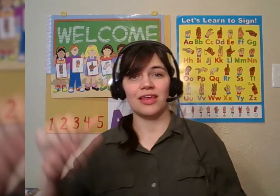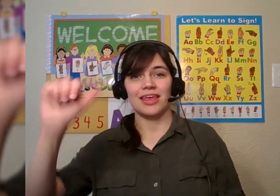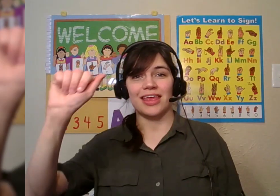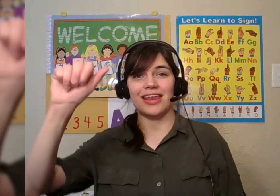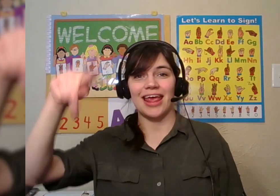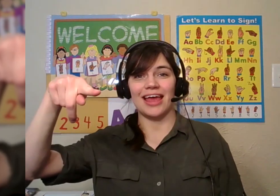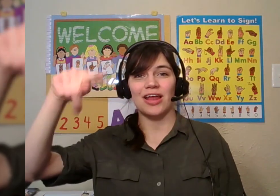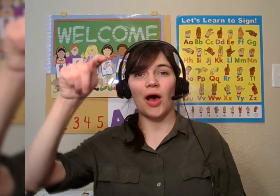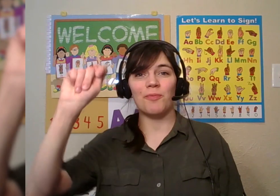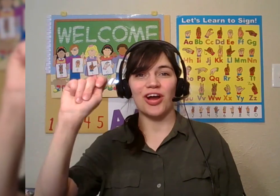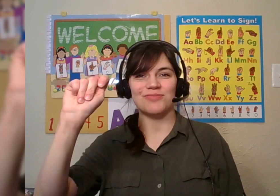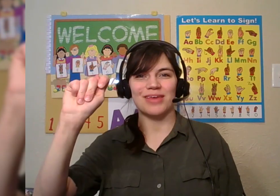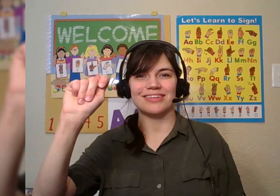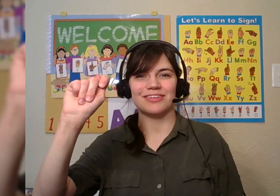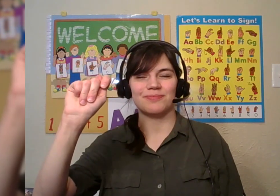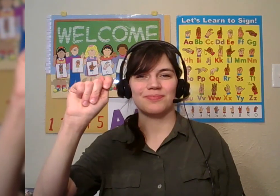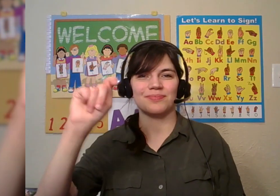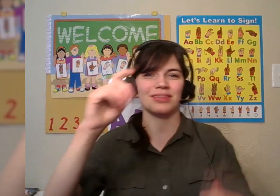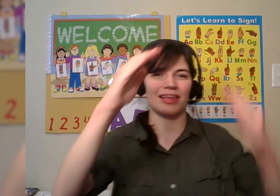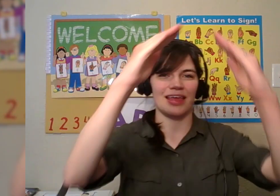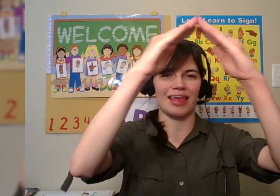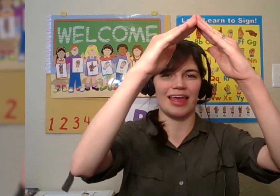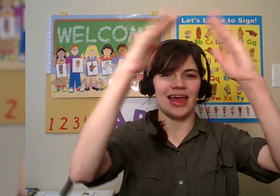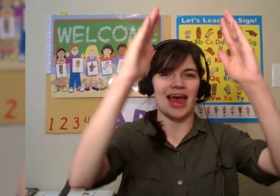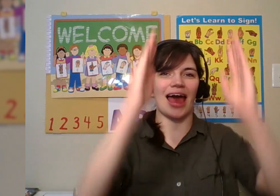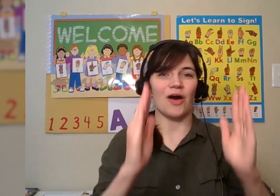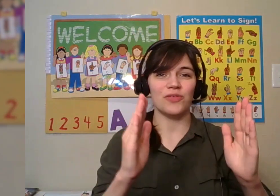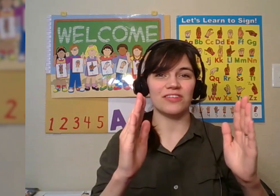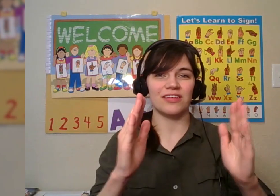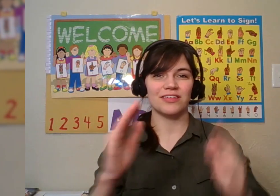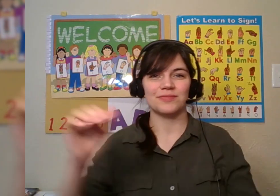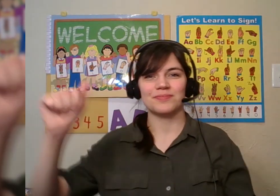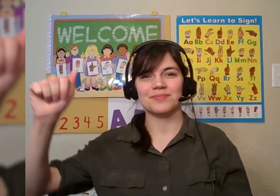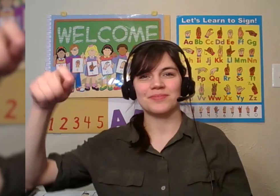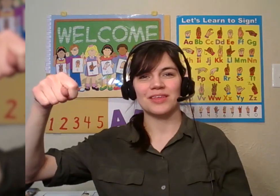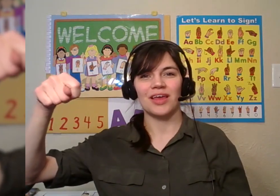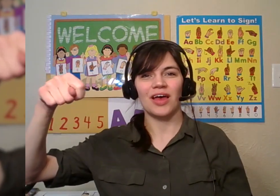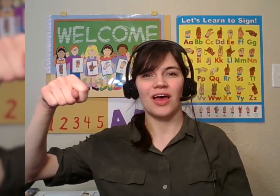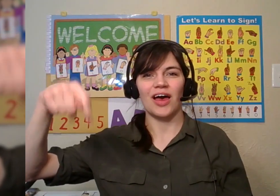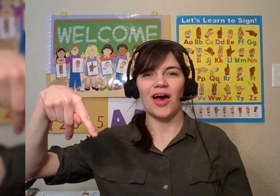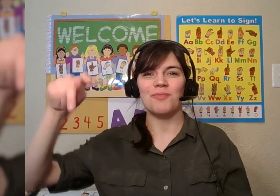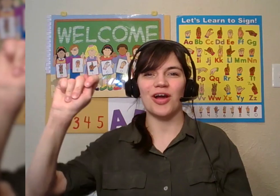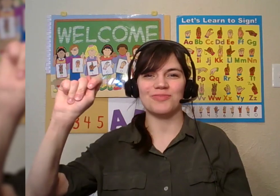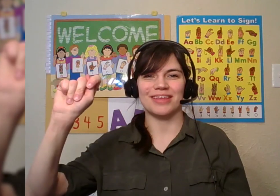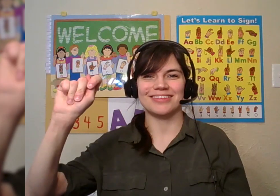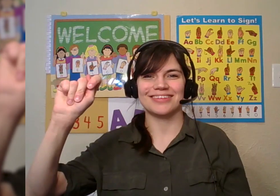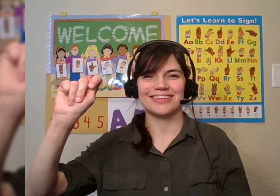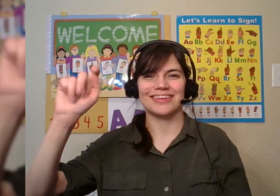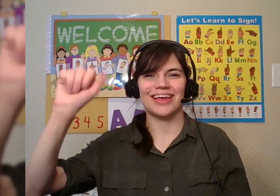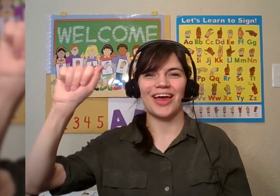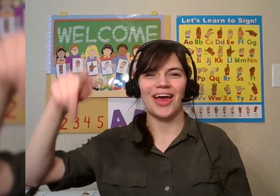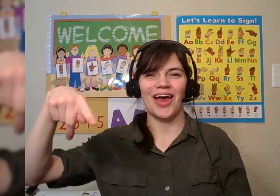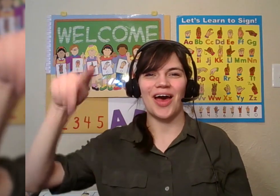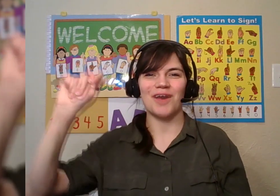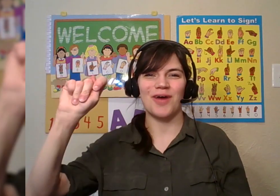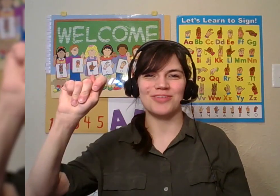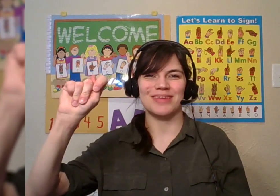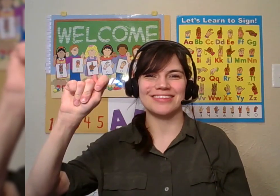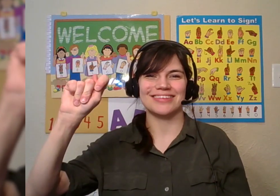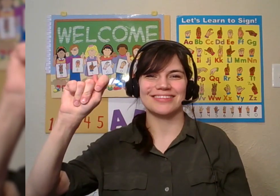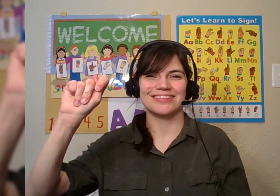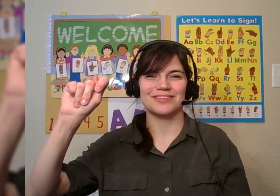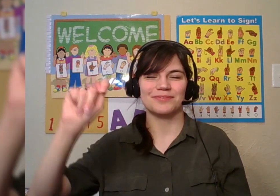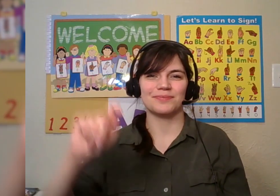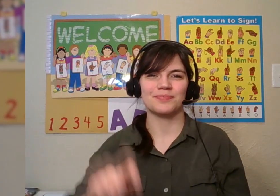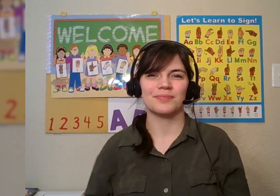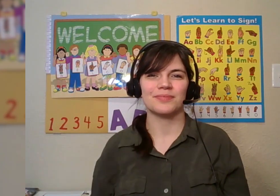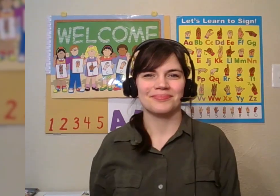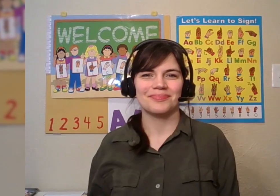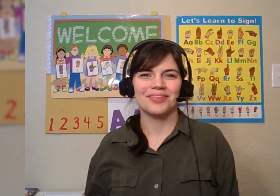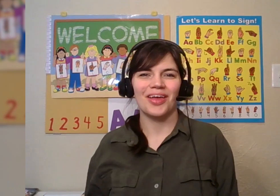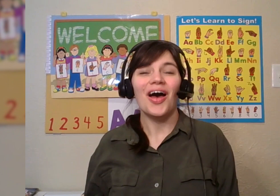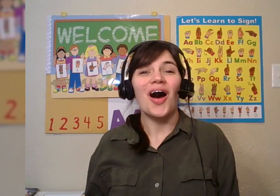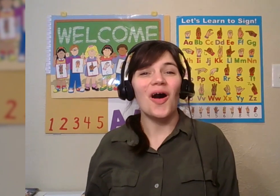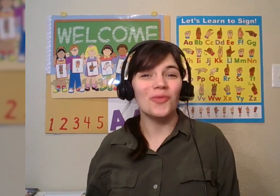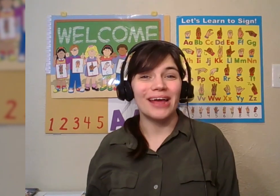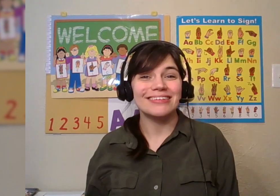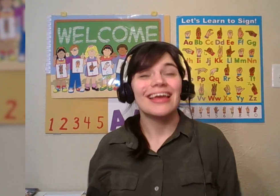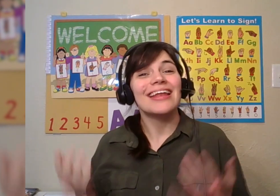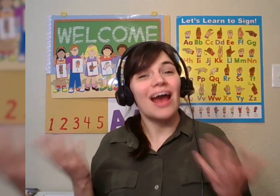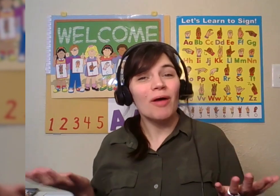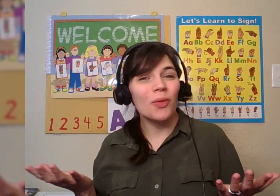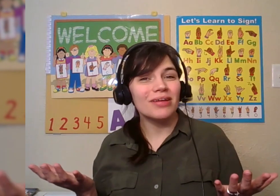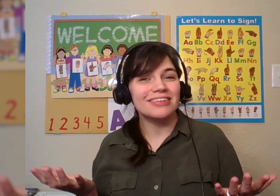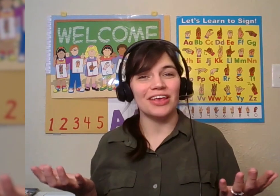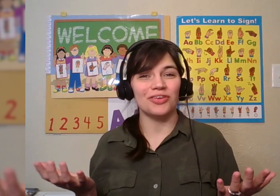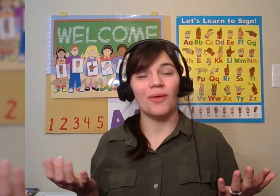an apartment" House. Apartment. Apartment. All right, now I'm going to take you on a